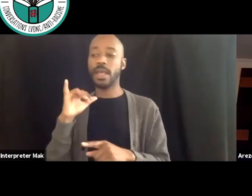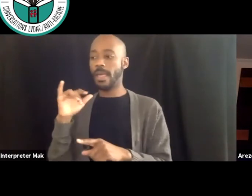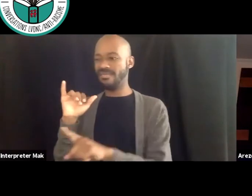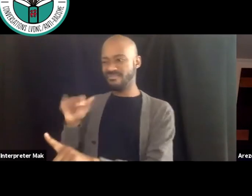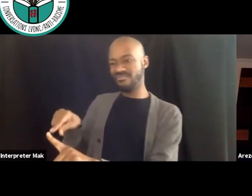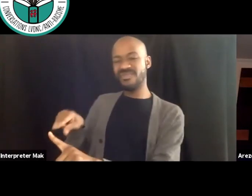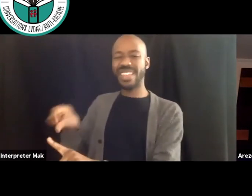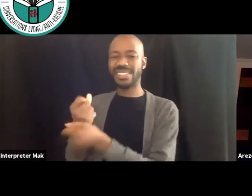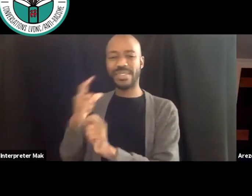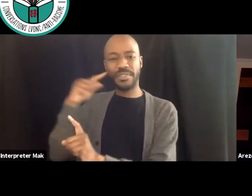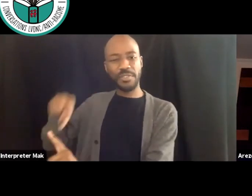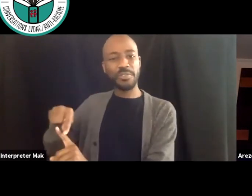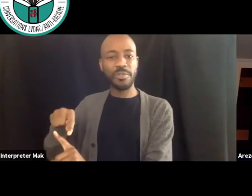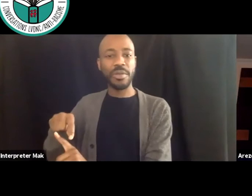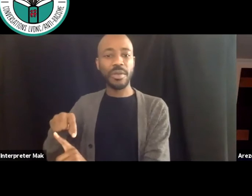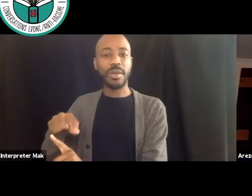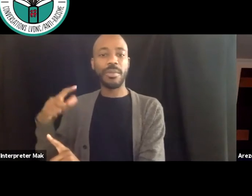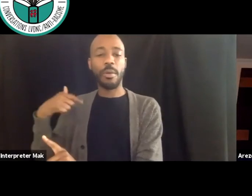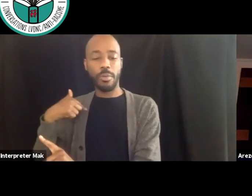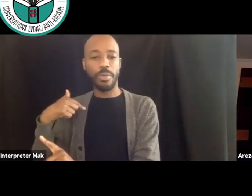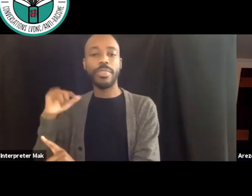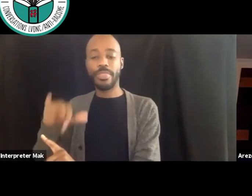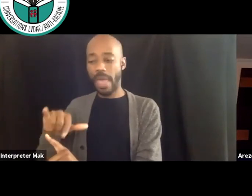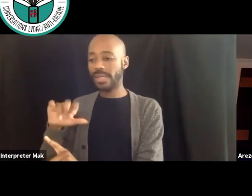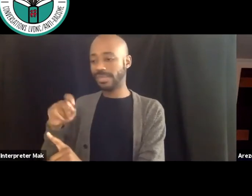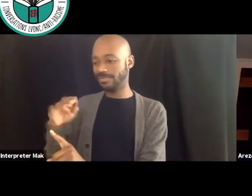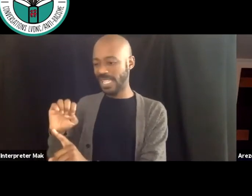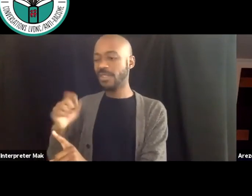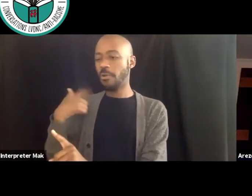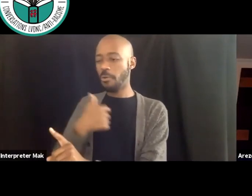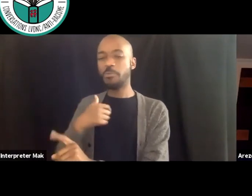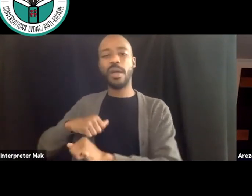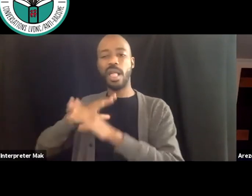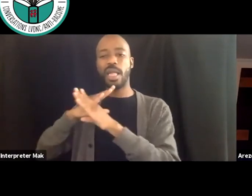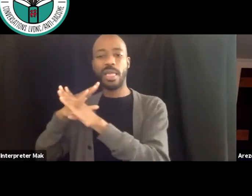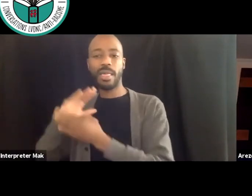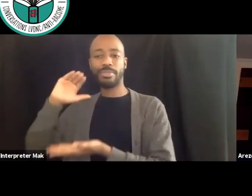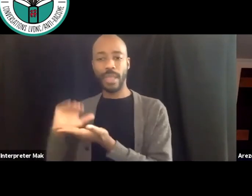Which are the spaces that we will face the least barriers, and when we enter leadership roles